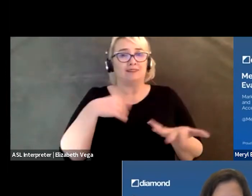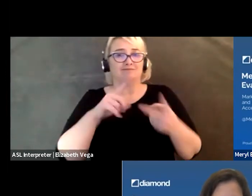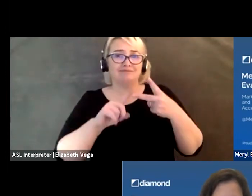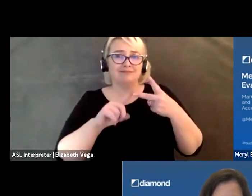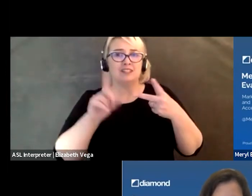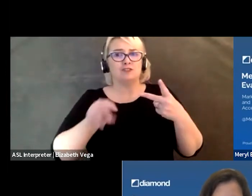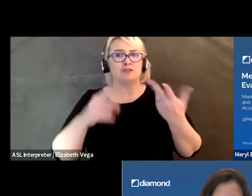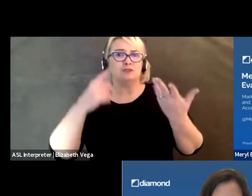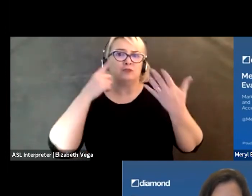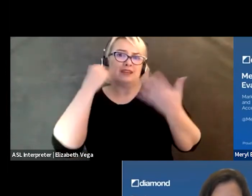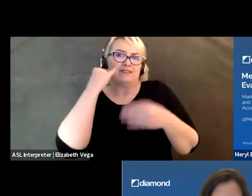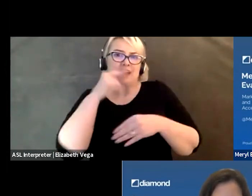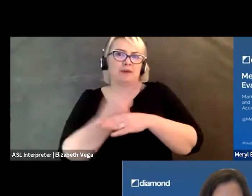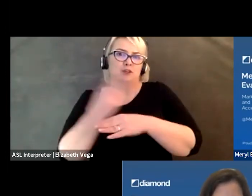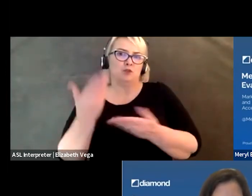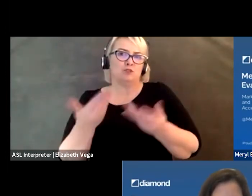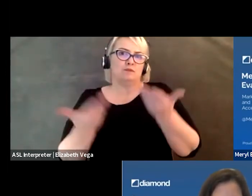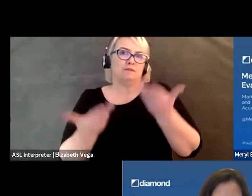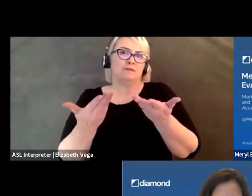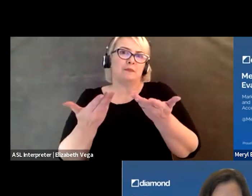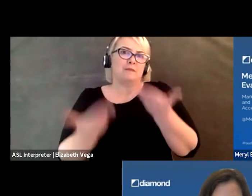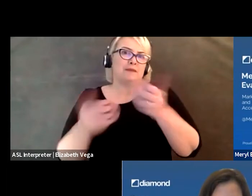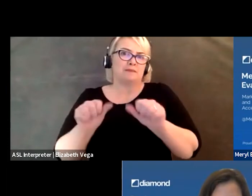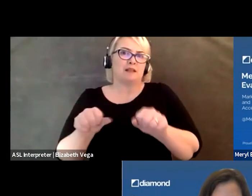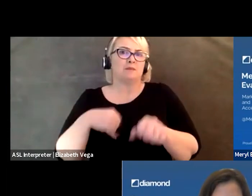And then lastly, what if we create some kind of -- somebody creates a